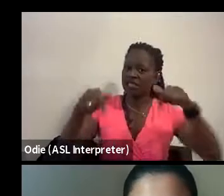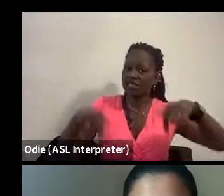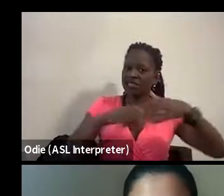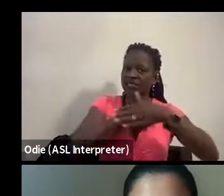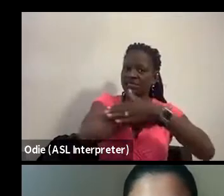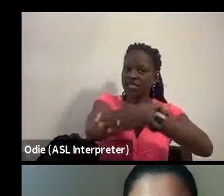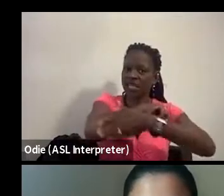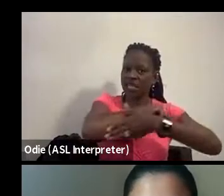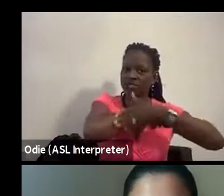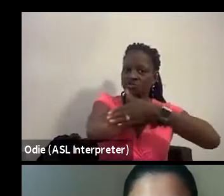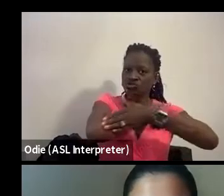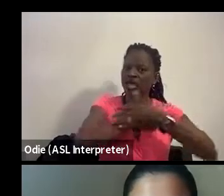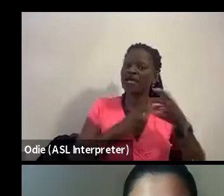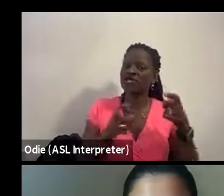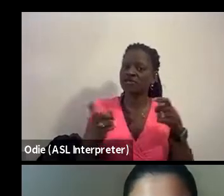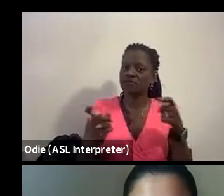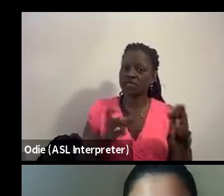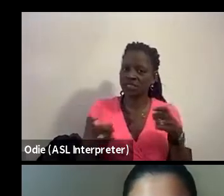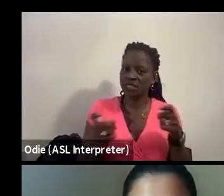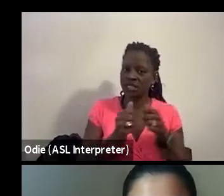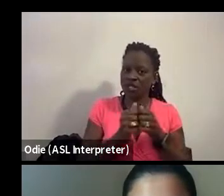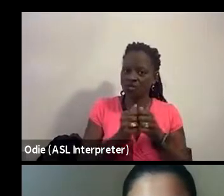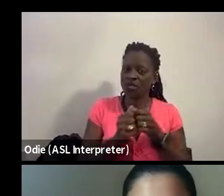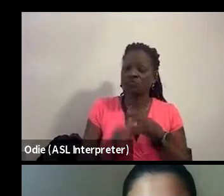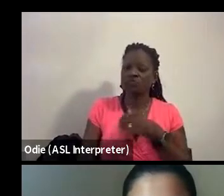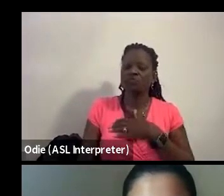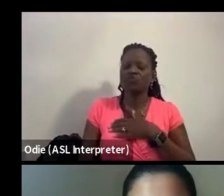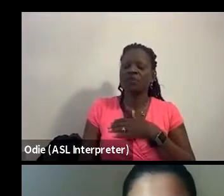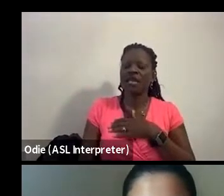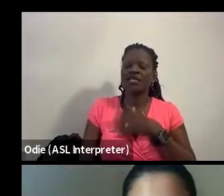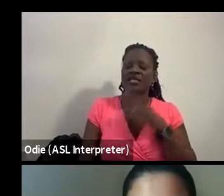dealing with and it's it's reared its head during the pandemic, obviously.